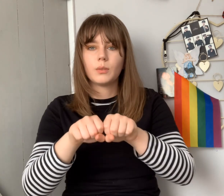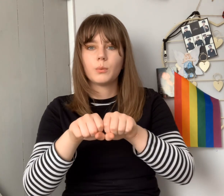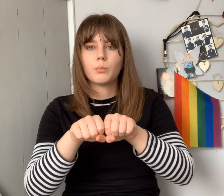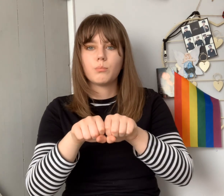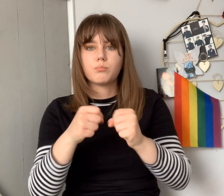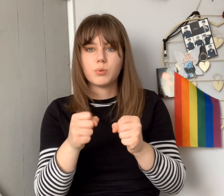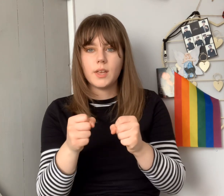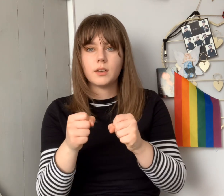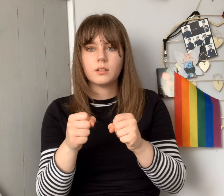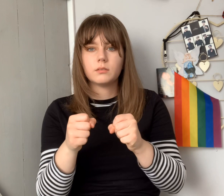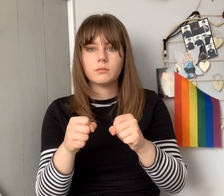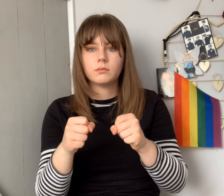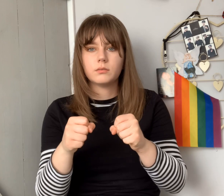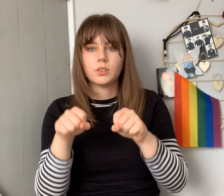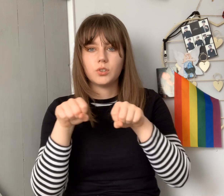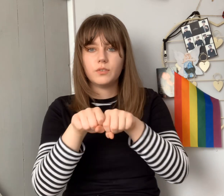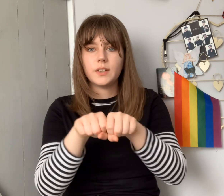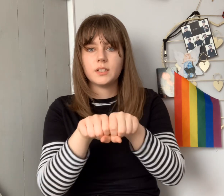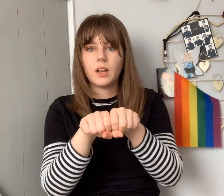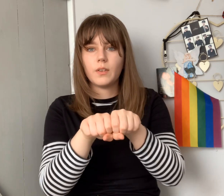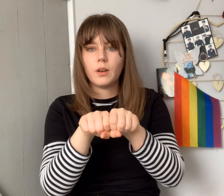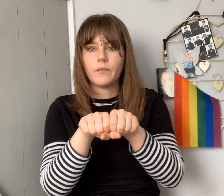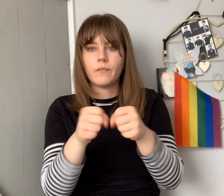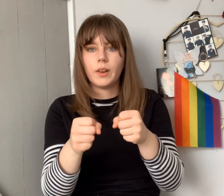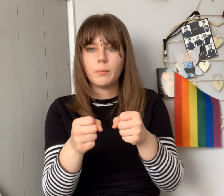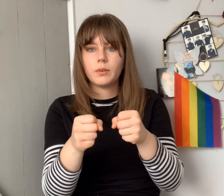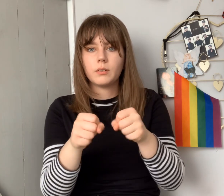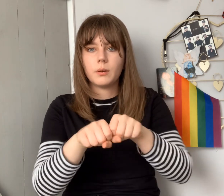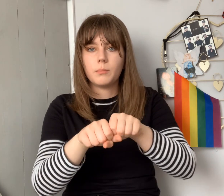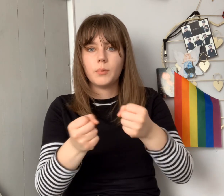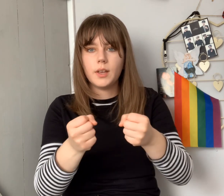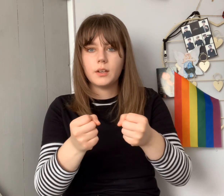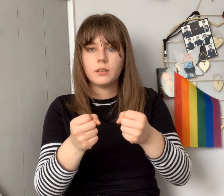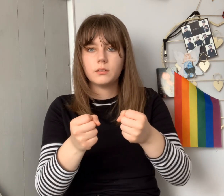"Break" so put 2 fist together and flip